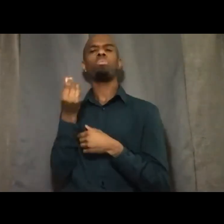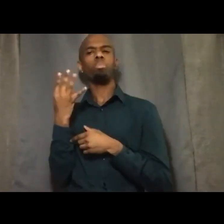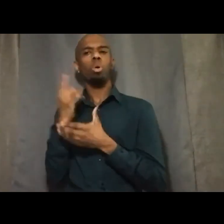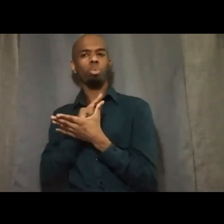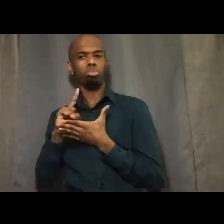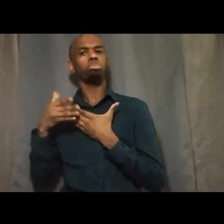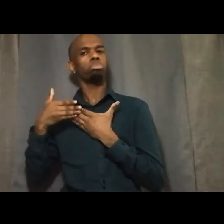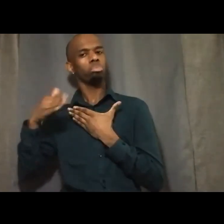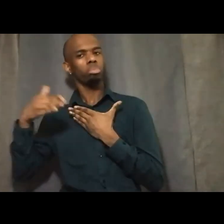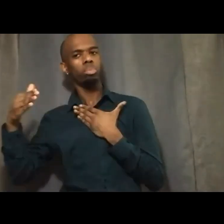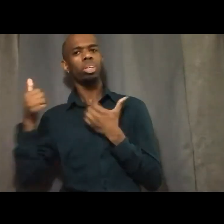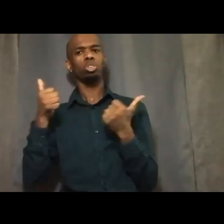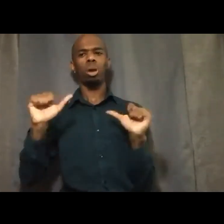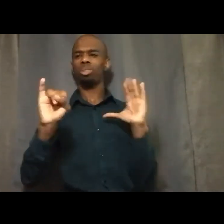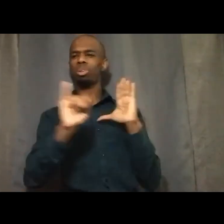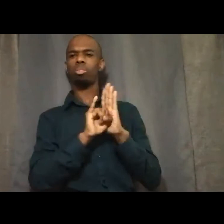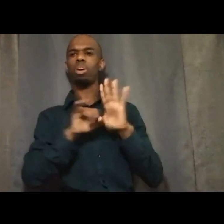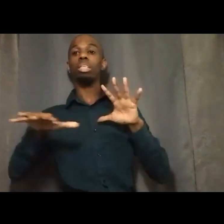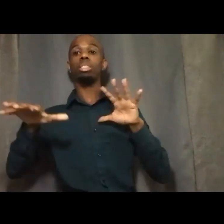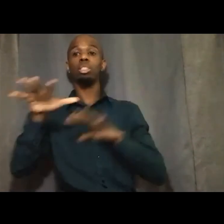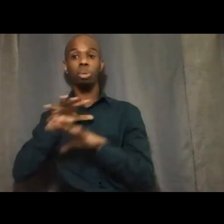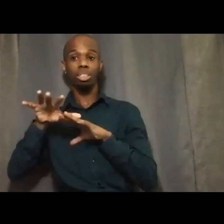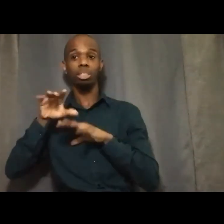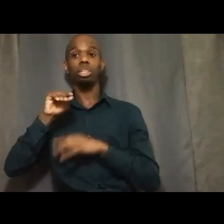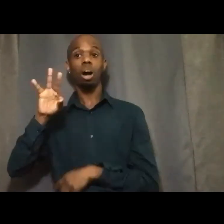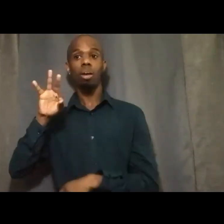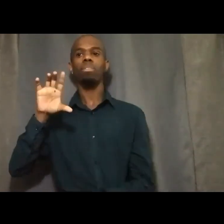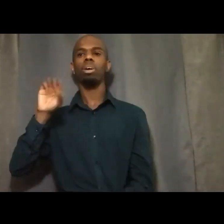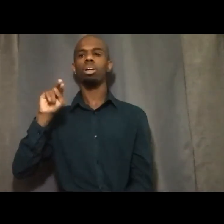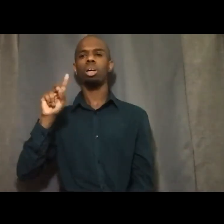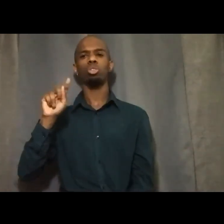and how you can move beyond those contradictions, right.